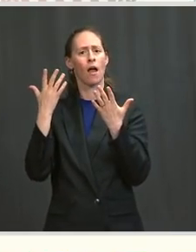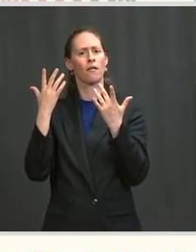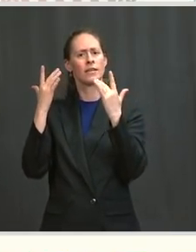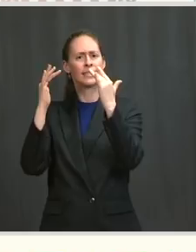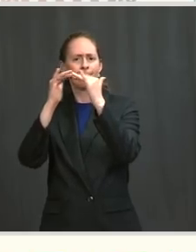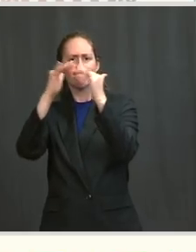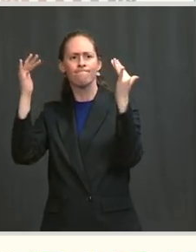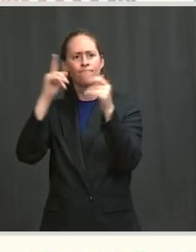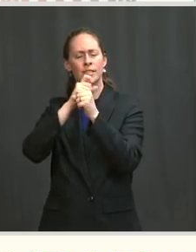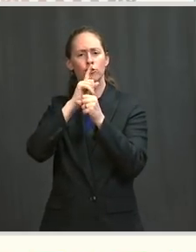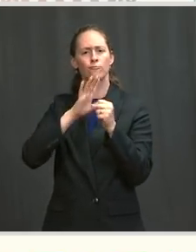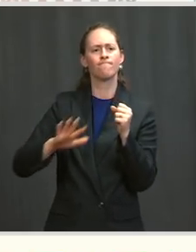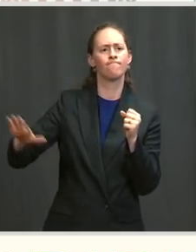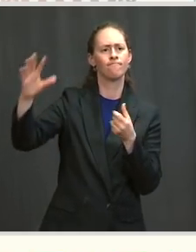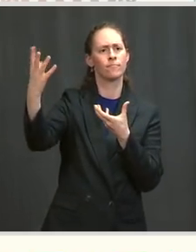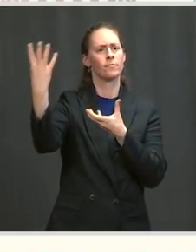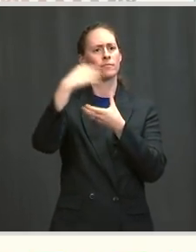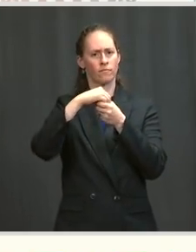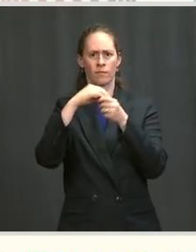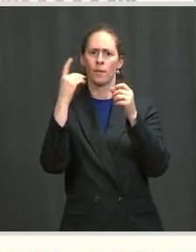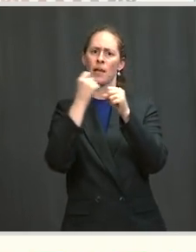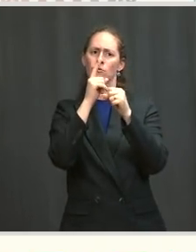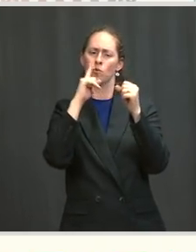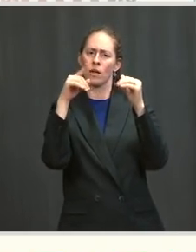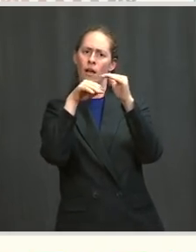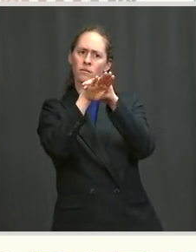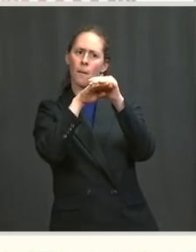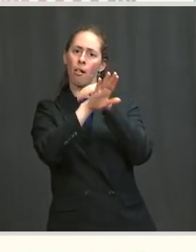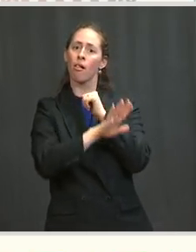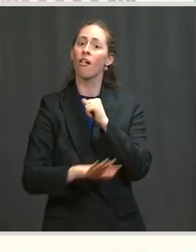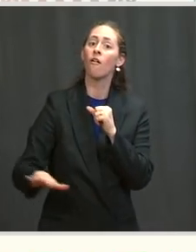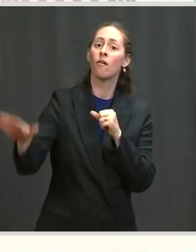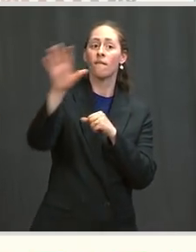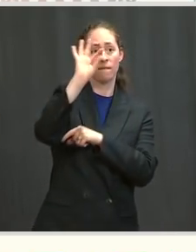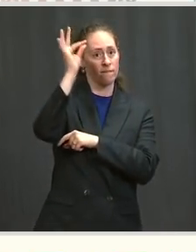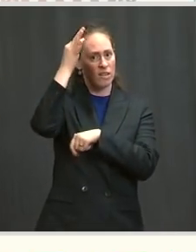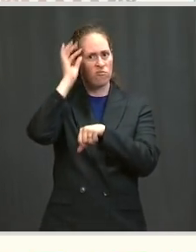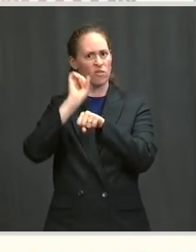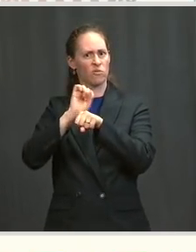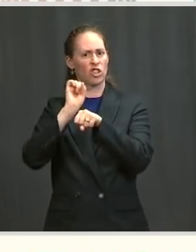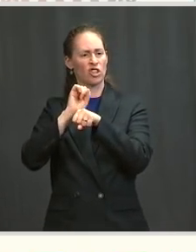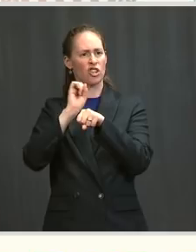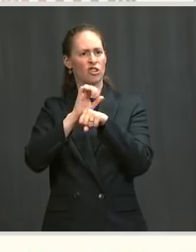and accessibility across the entire federal workforce. The order directs the entire federal government